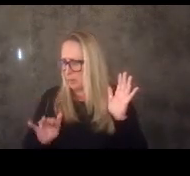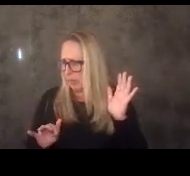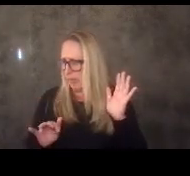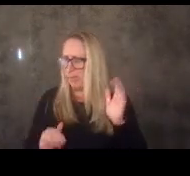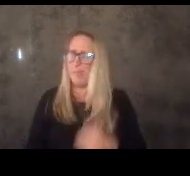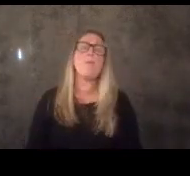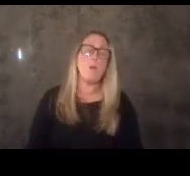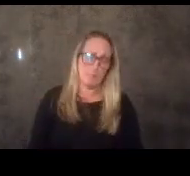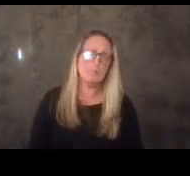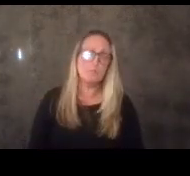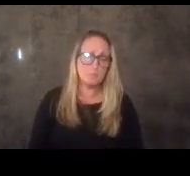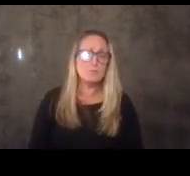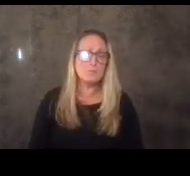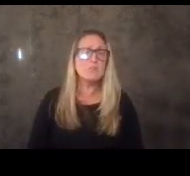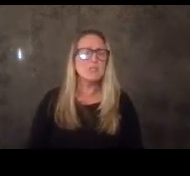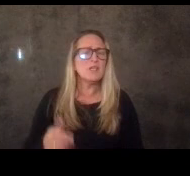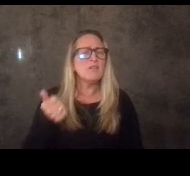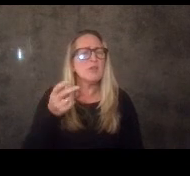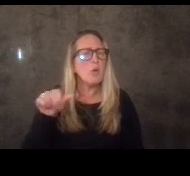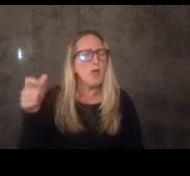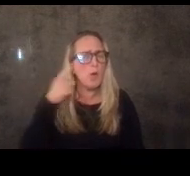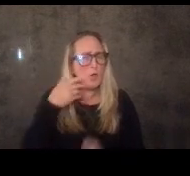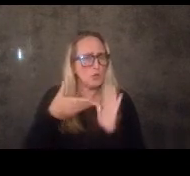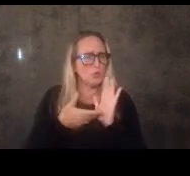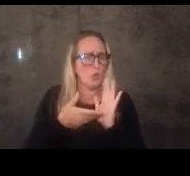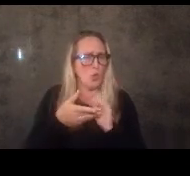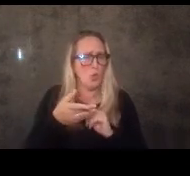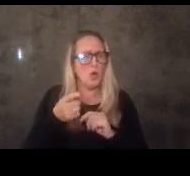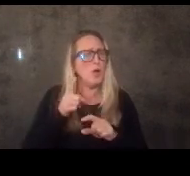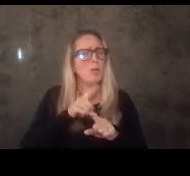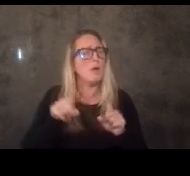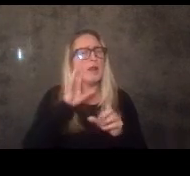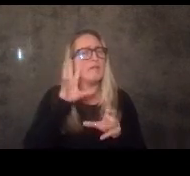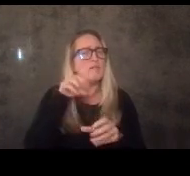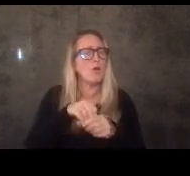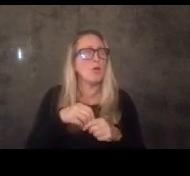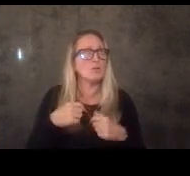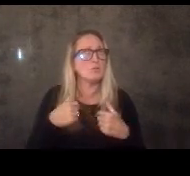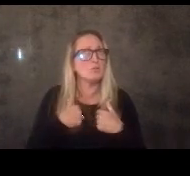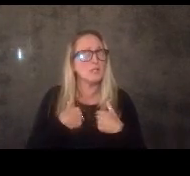Now there are also a few other things that I want to point out, but they're actually gonna involve me pulling over.